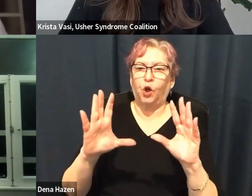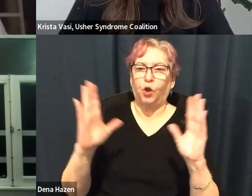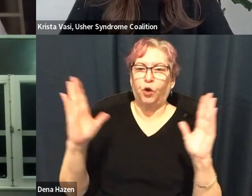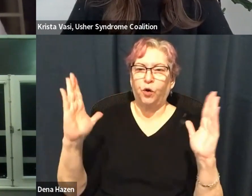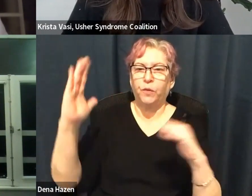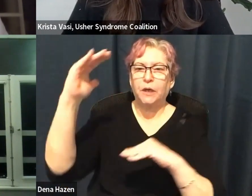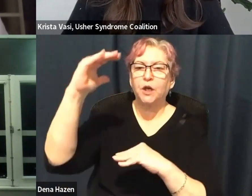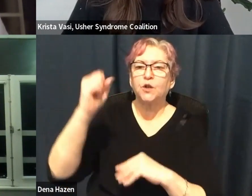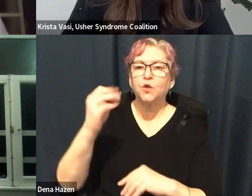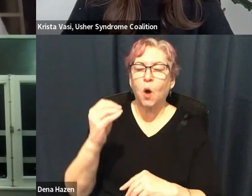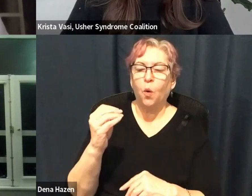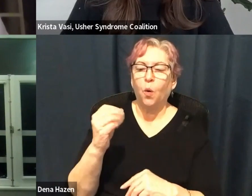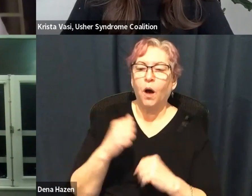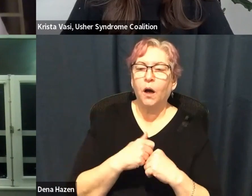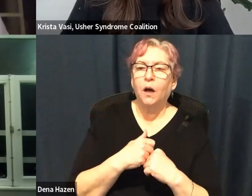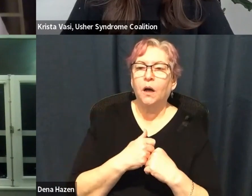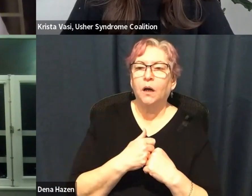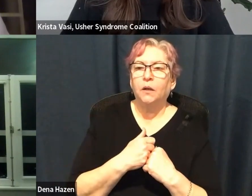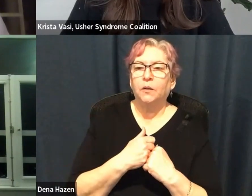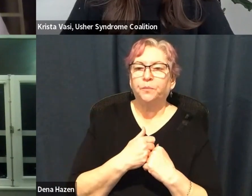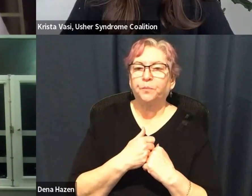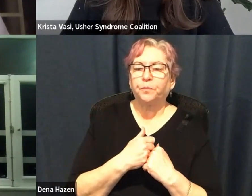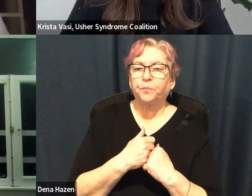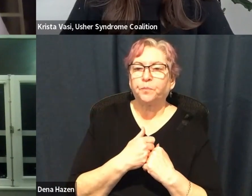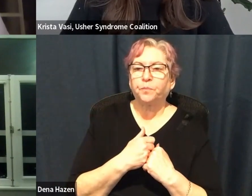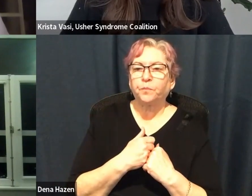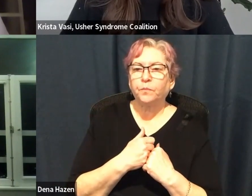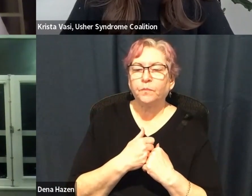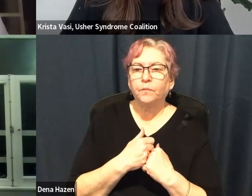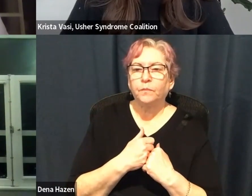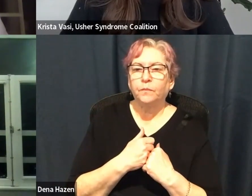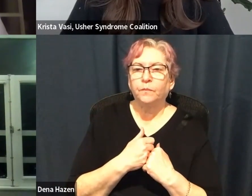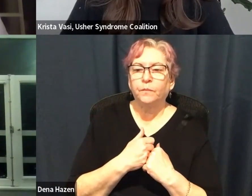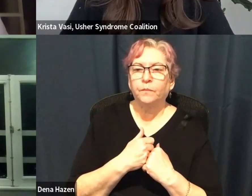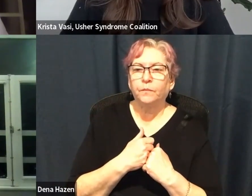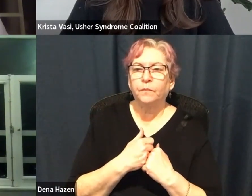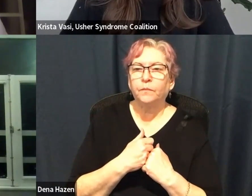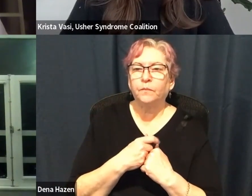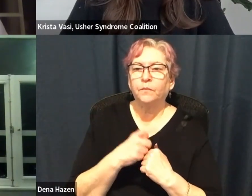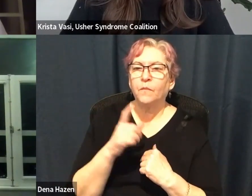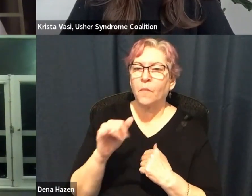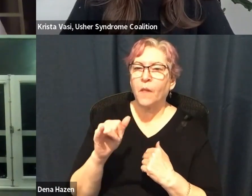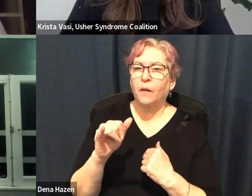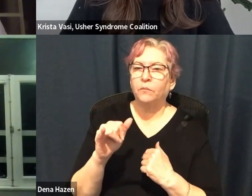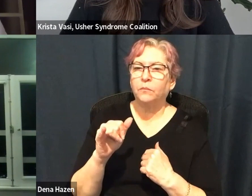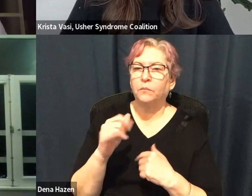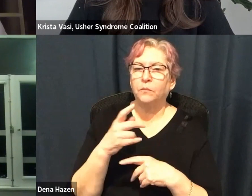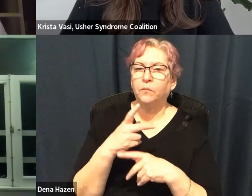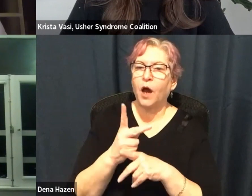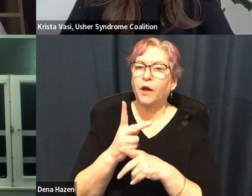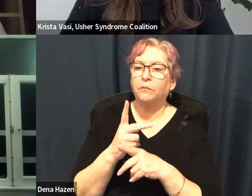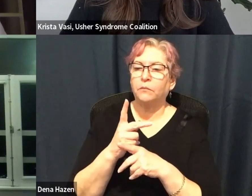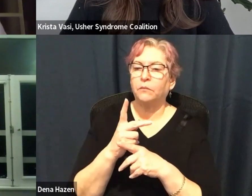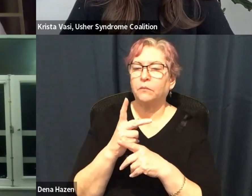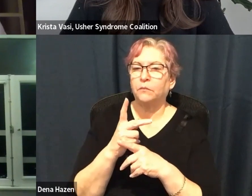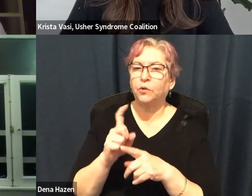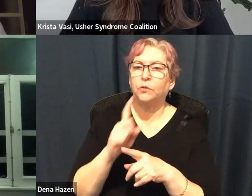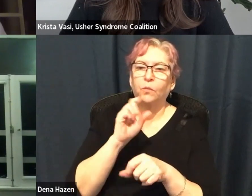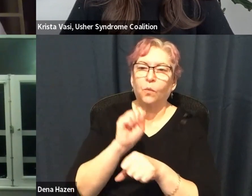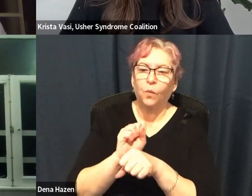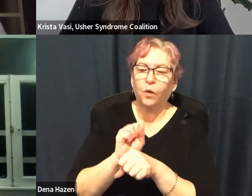So the product should work for both populations